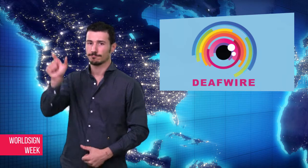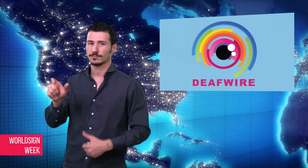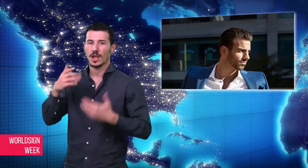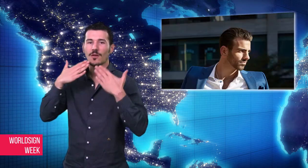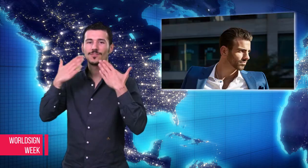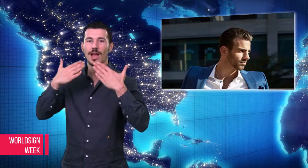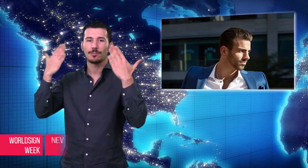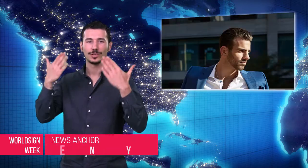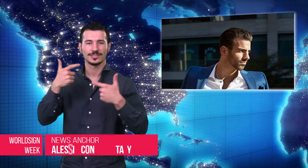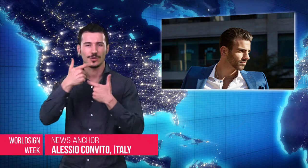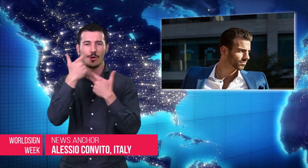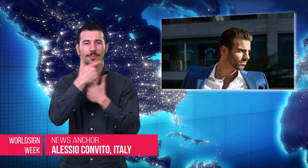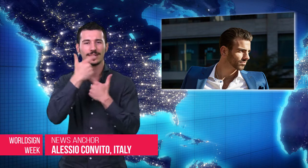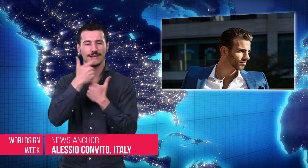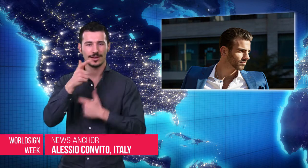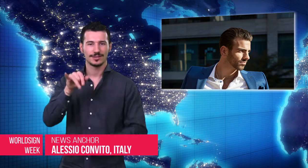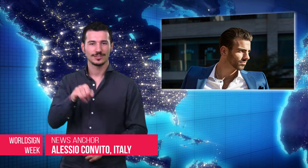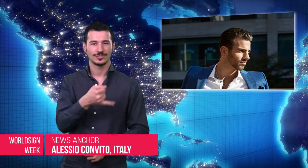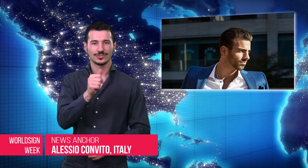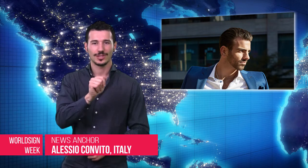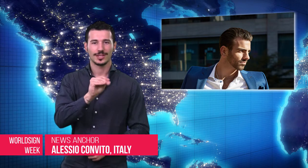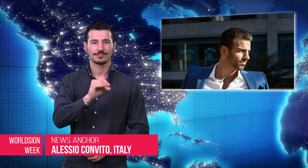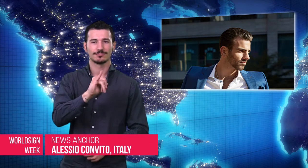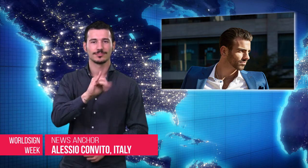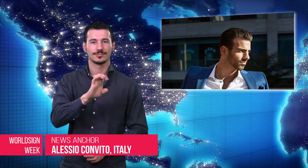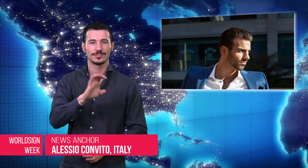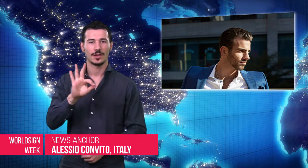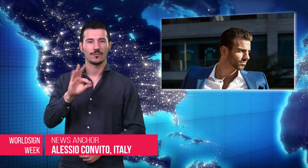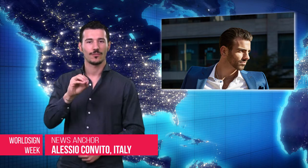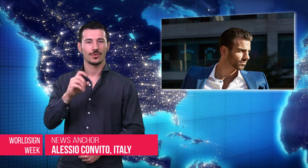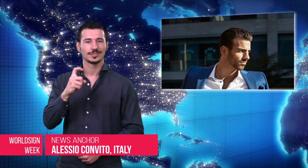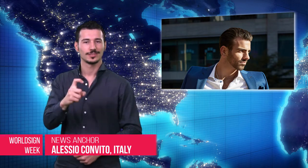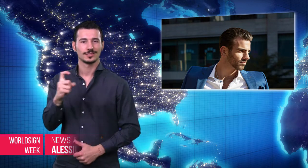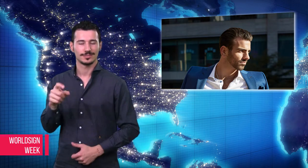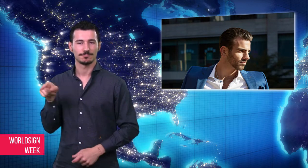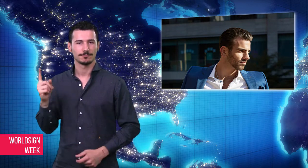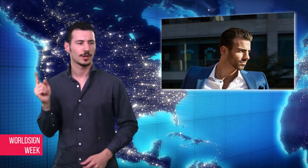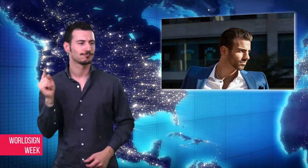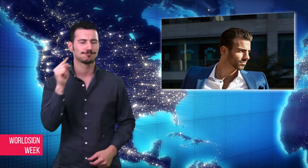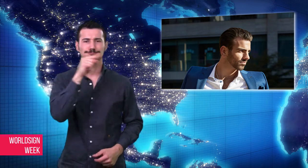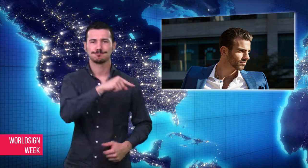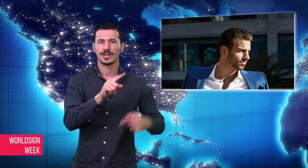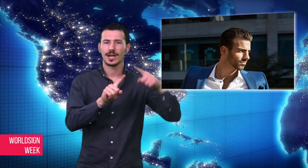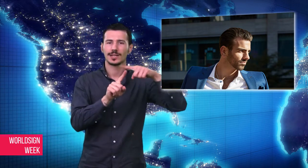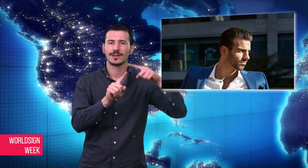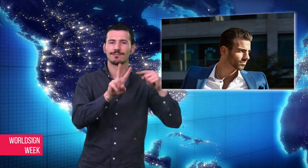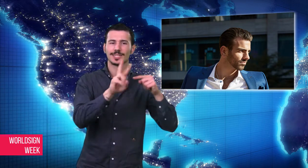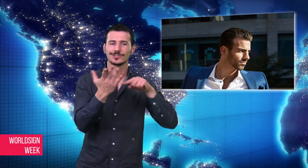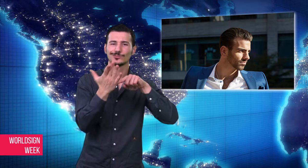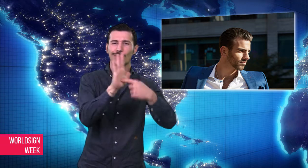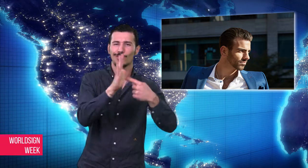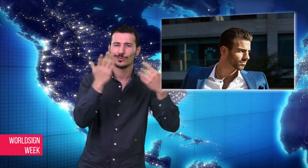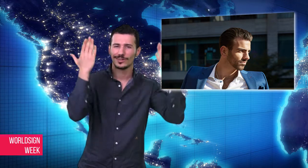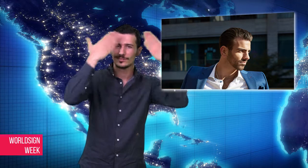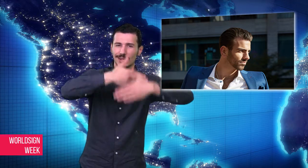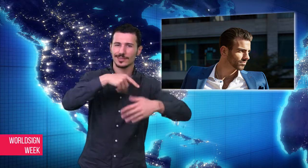Alessio: Comedian Jamie Foxx appeared on a major nighttime TV show and appeared